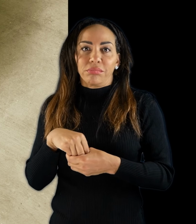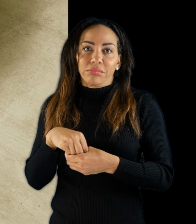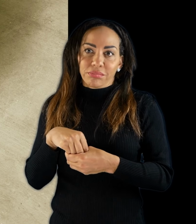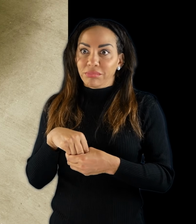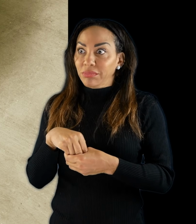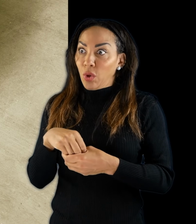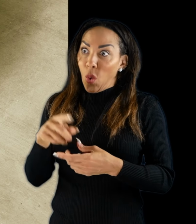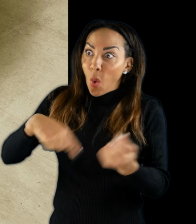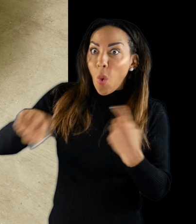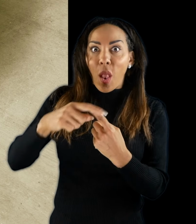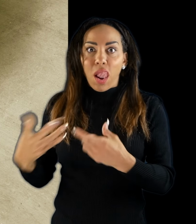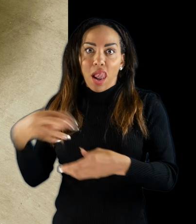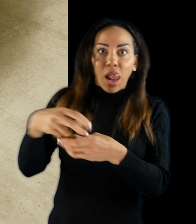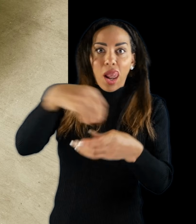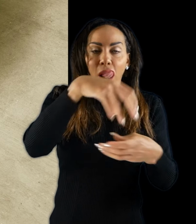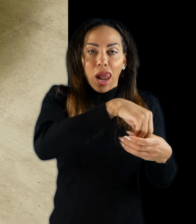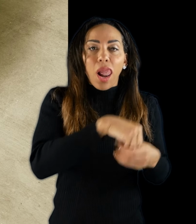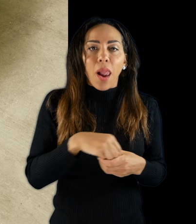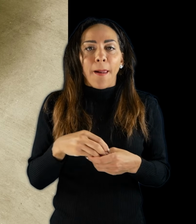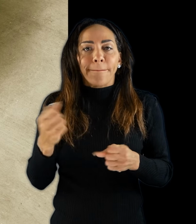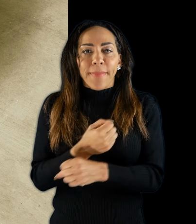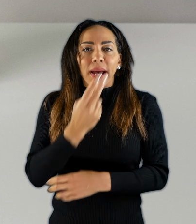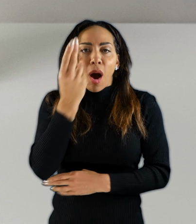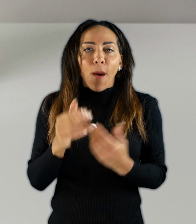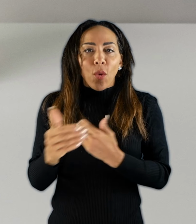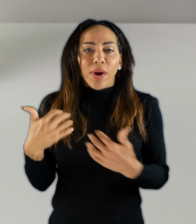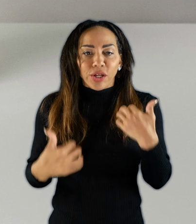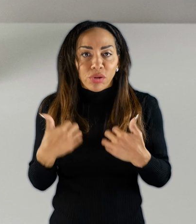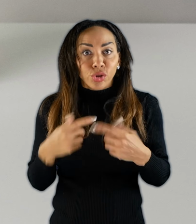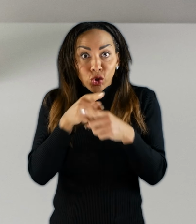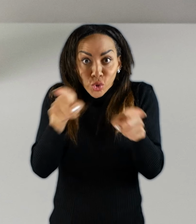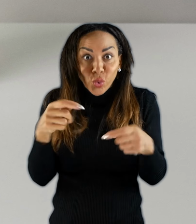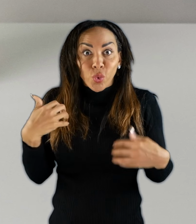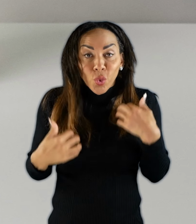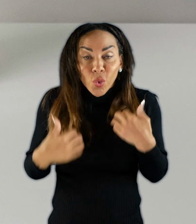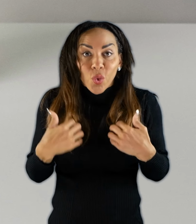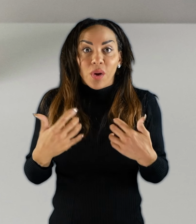interesting. I mean, if you're interested in making art and pursuing ideas, then you just get on and do